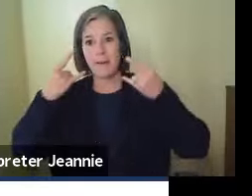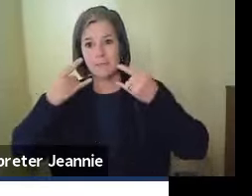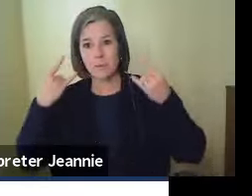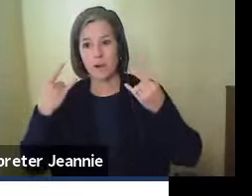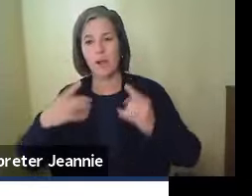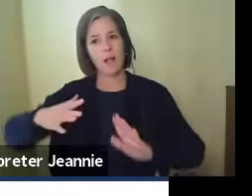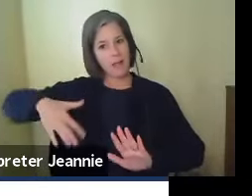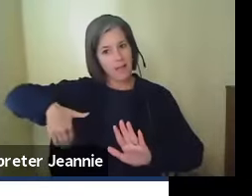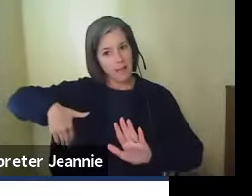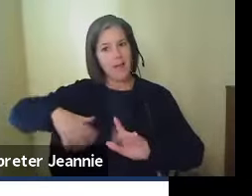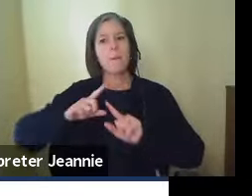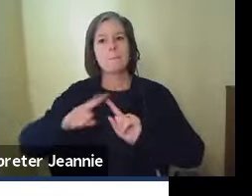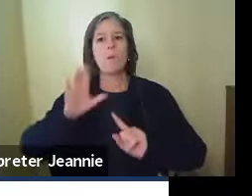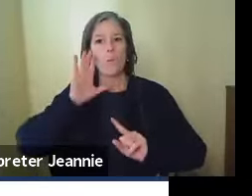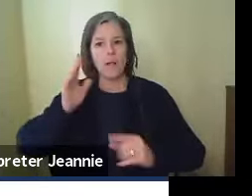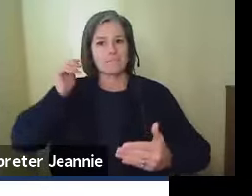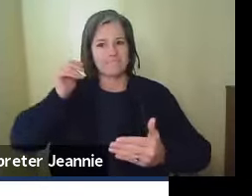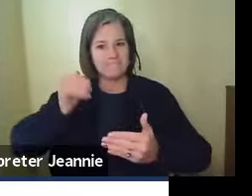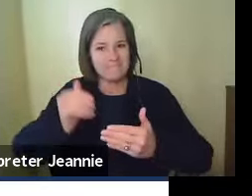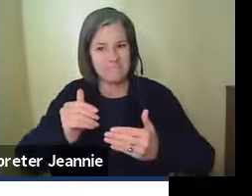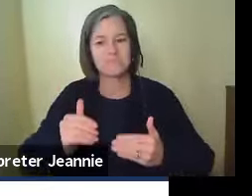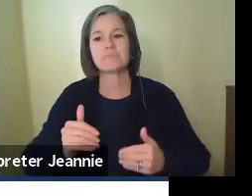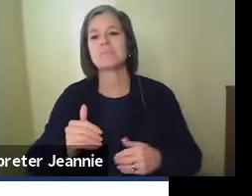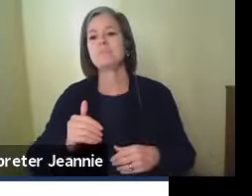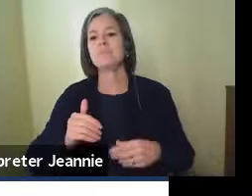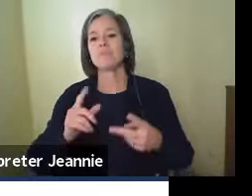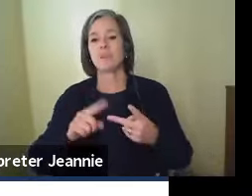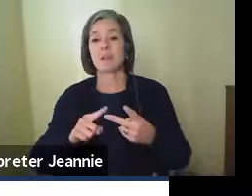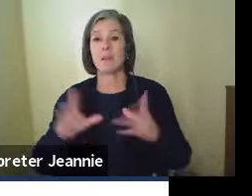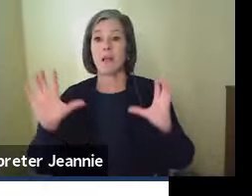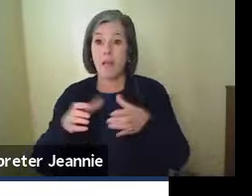There will be an end to not being able to gather and end to not being able to